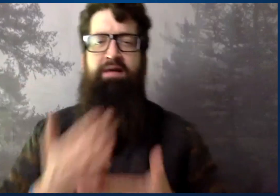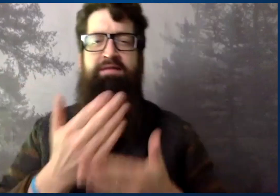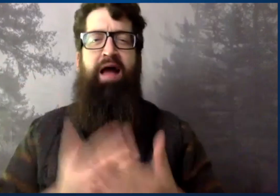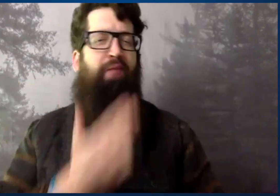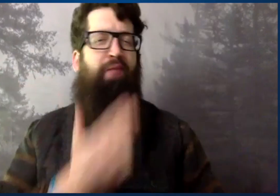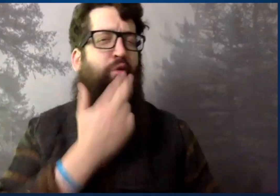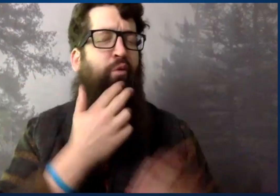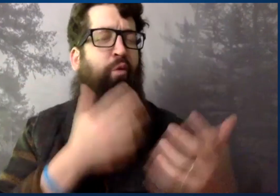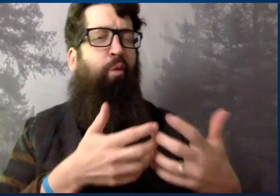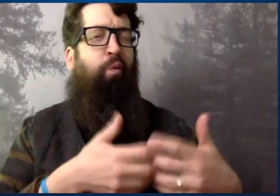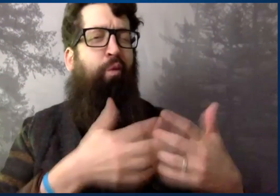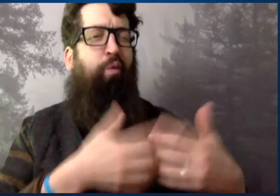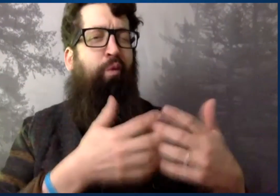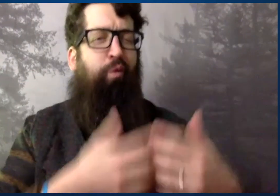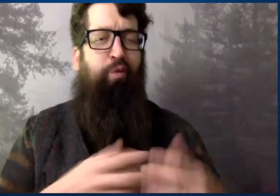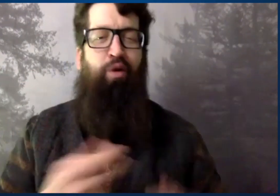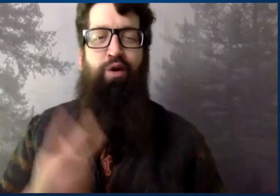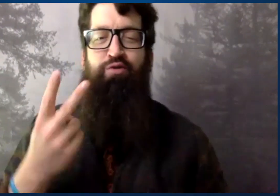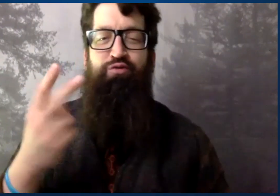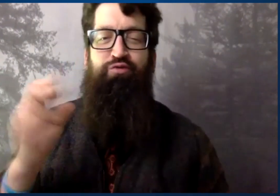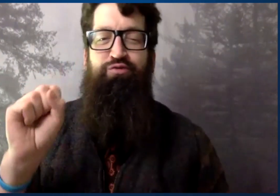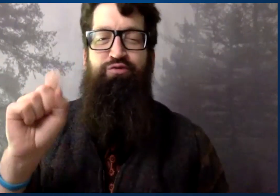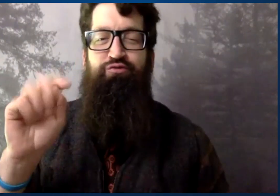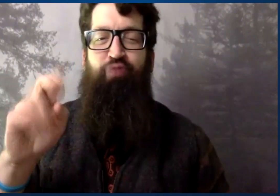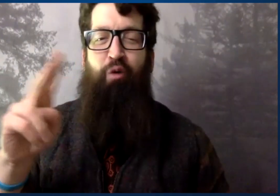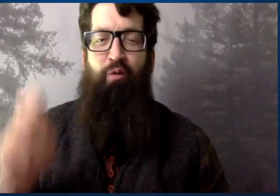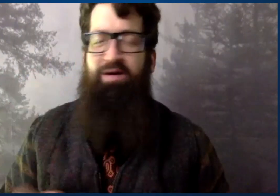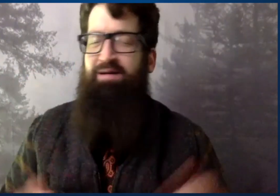Then something like a V eight.